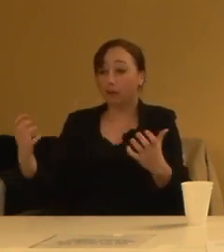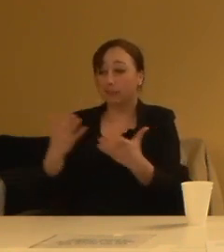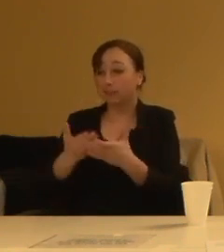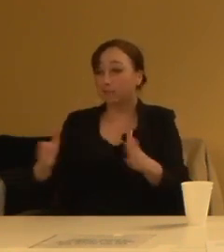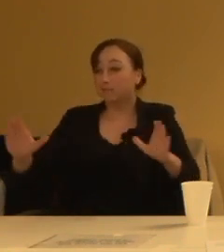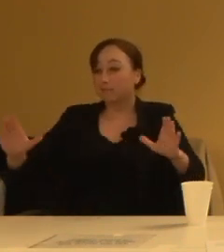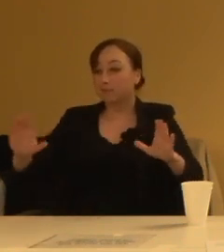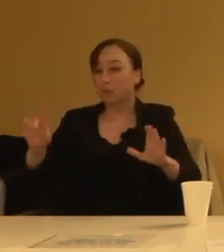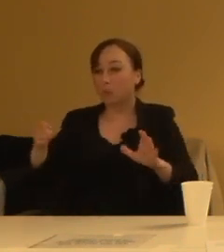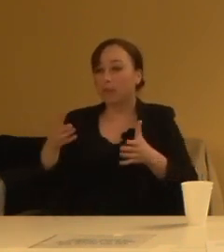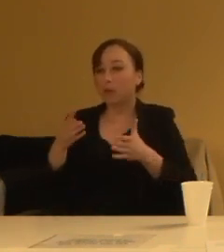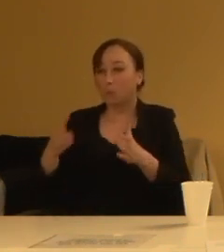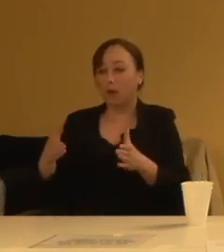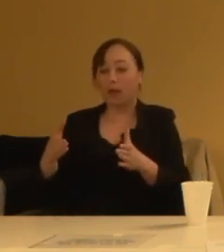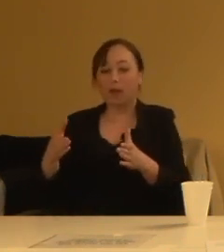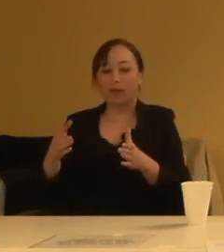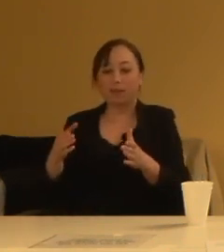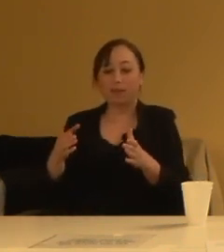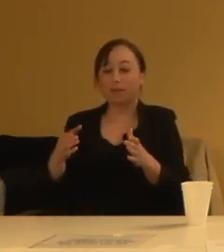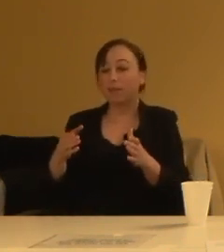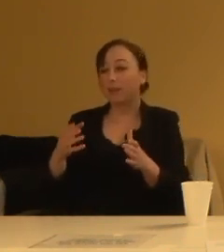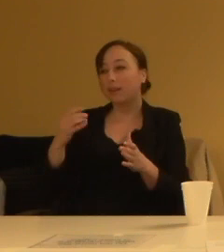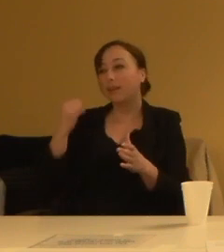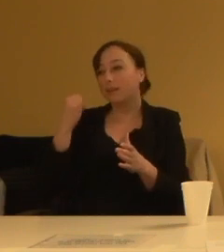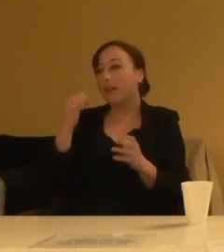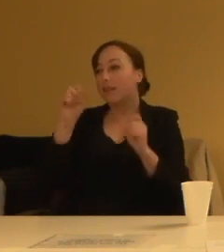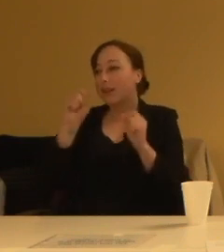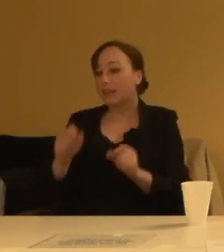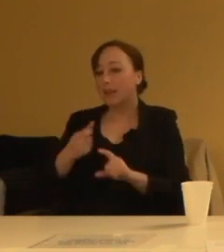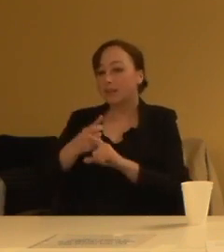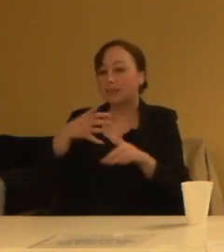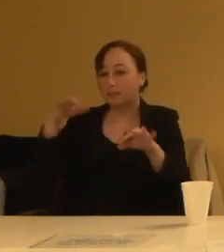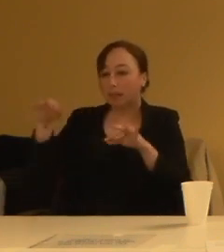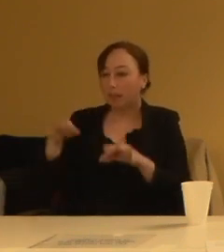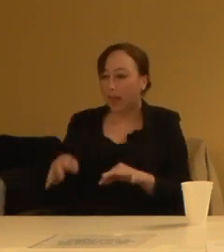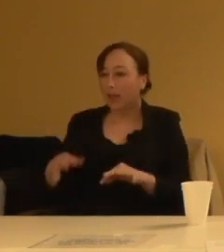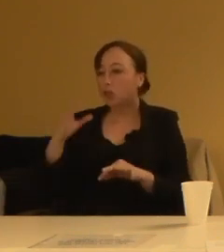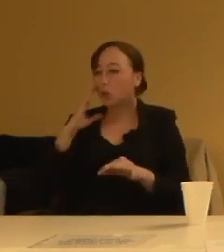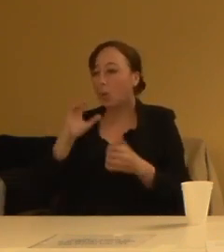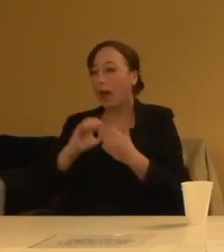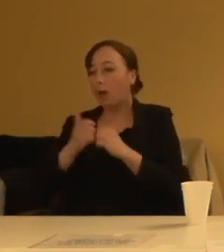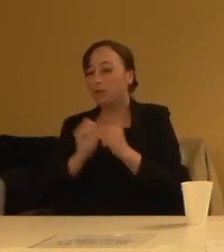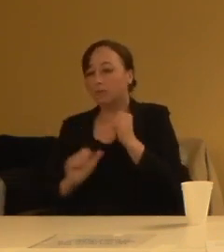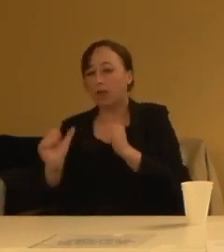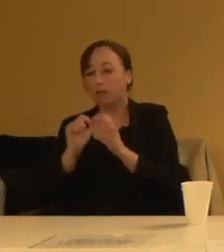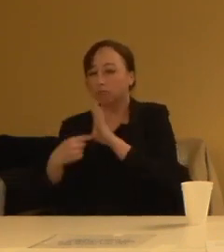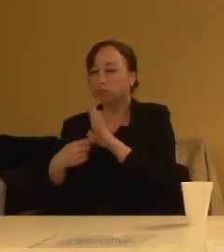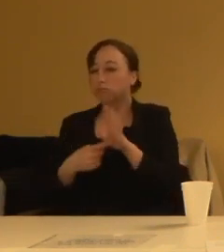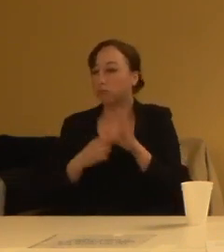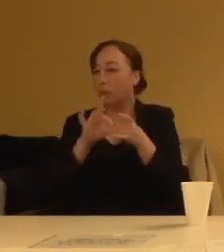have intercultural, transcultural, like all sorts of different kinds of like cultural